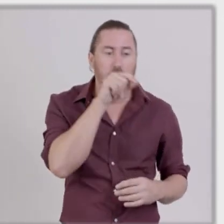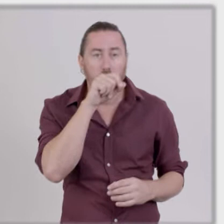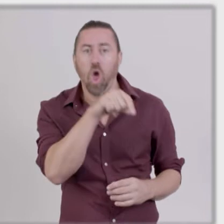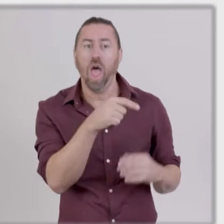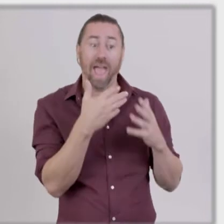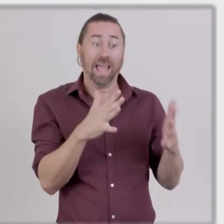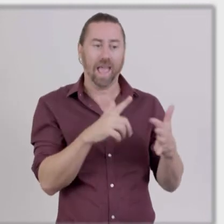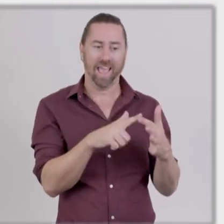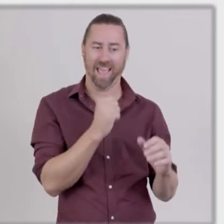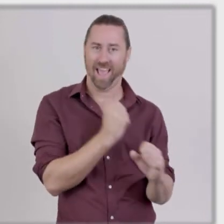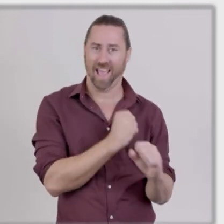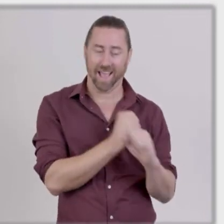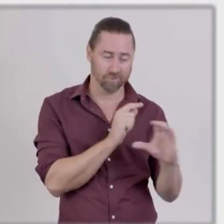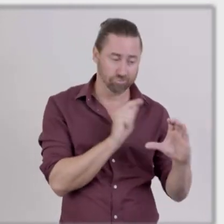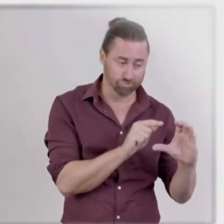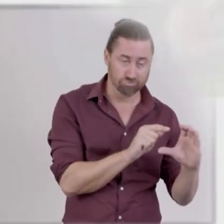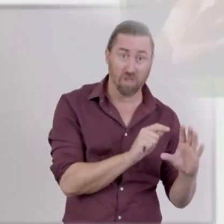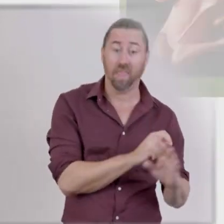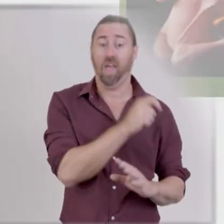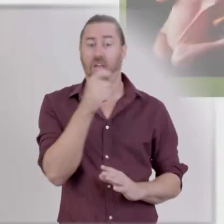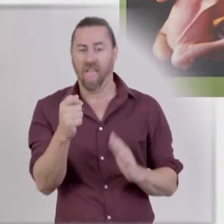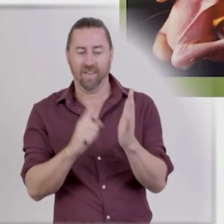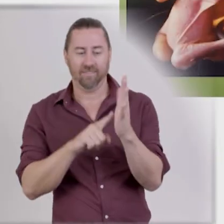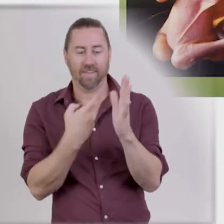Also, all types of animals have a larvae or young stage.